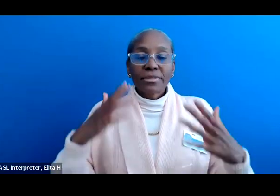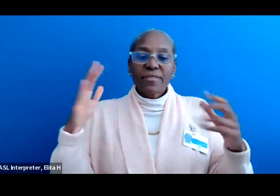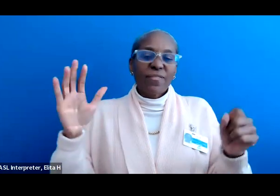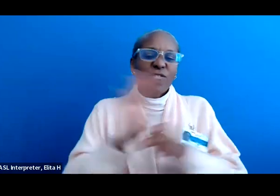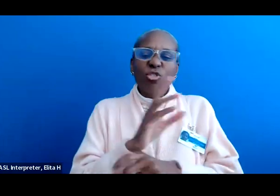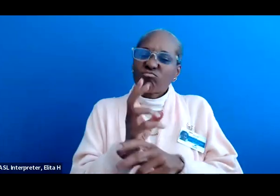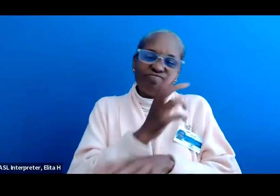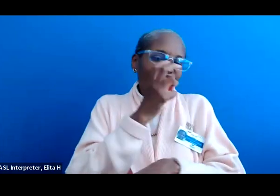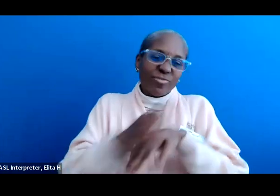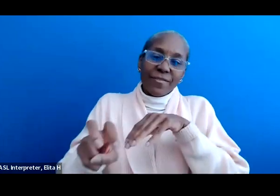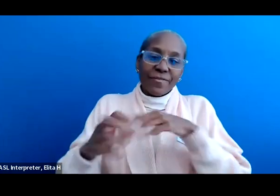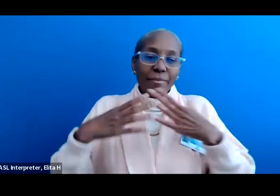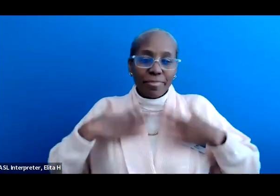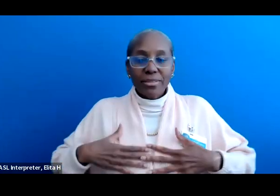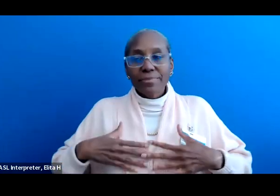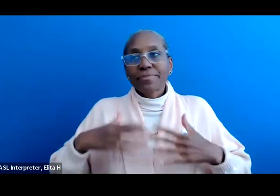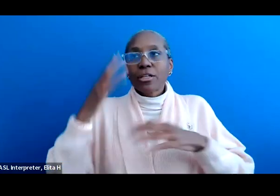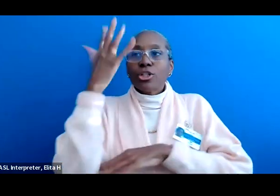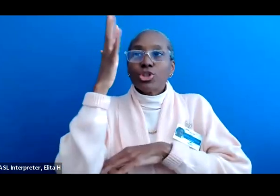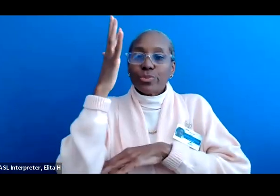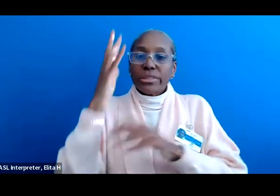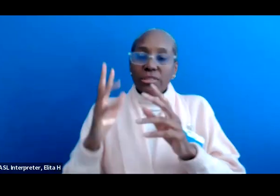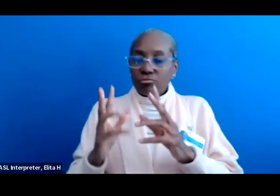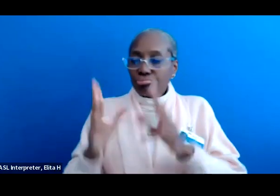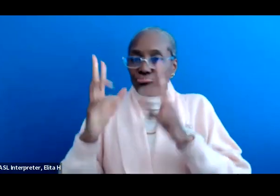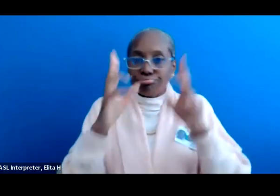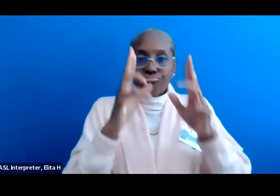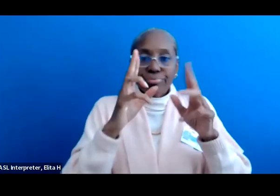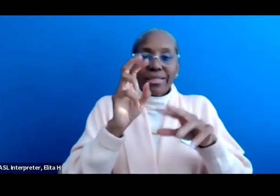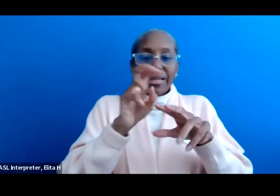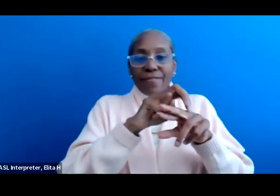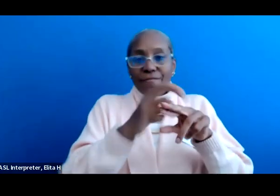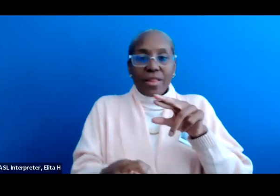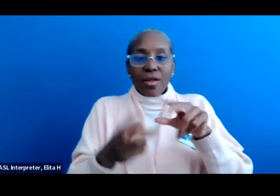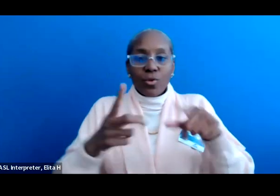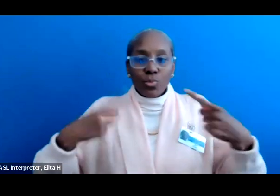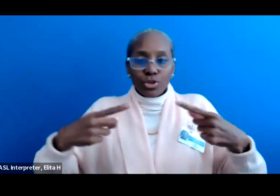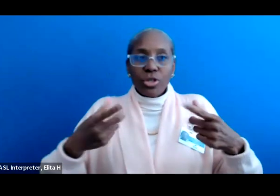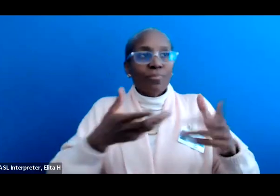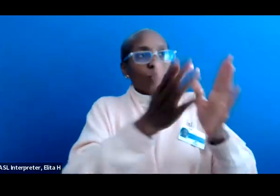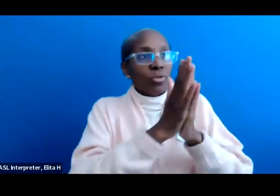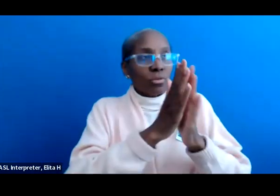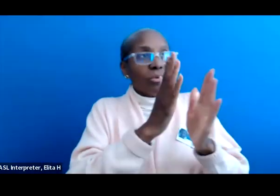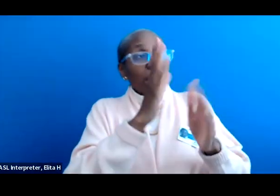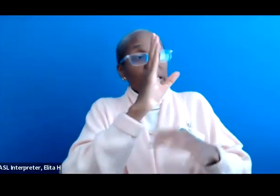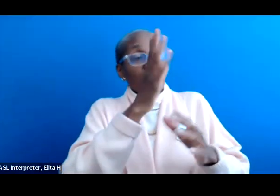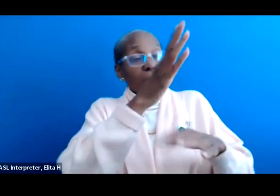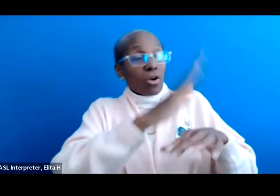He was out trimming some trees and he fell out of his wheelchair. He had to call a son and the sun was coming to get him back in the wheelchair.